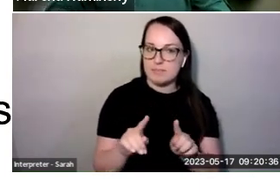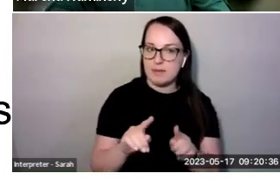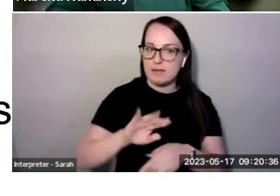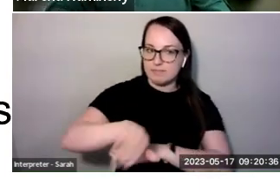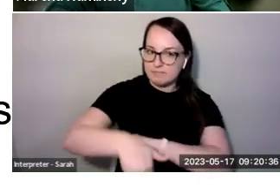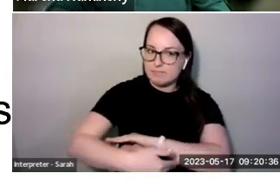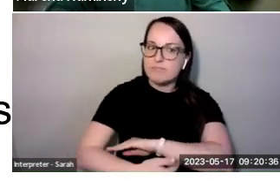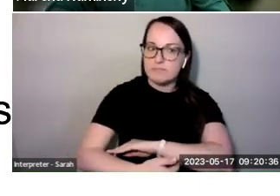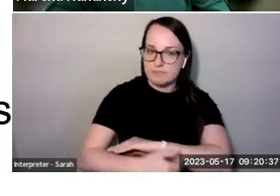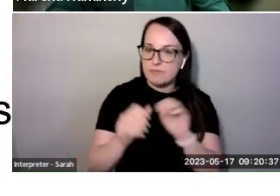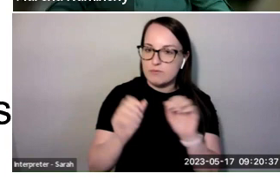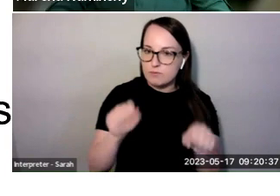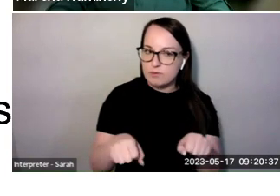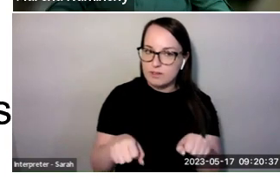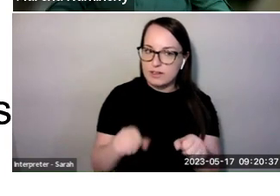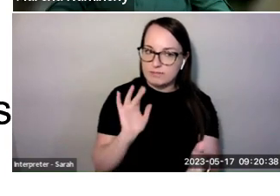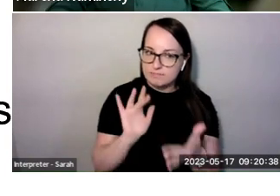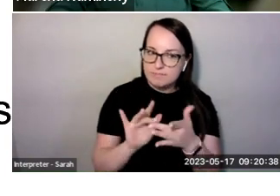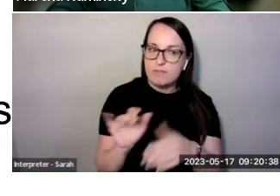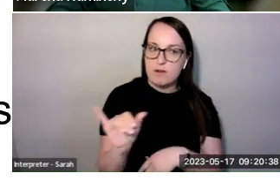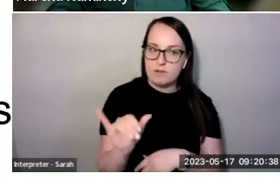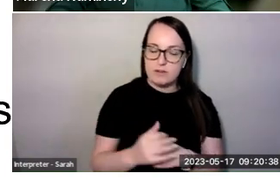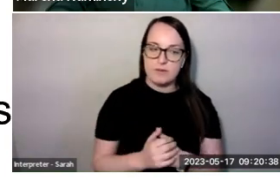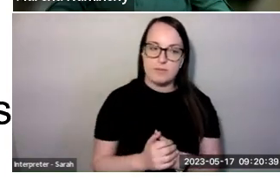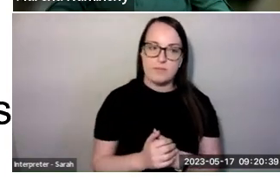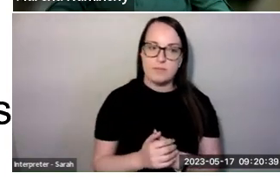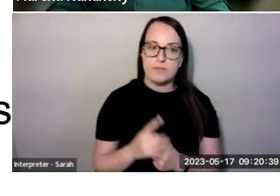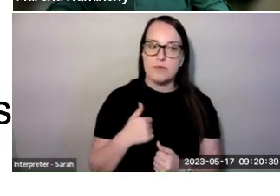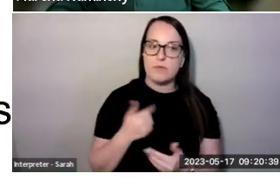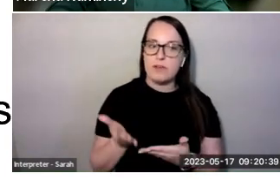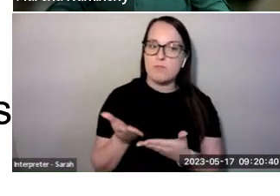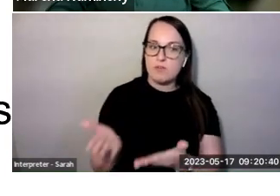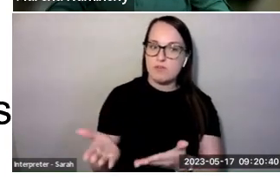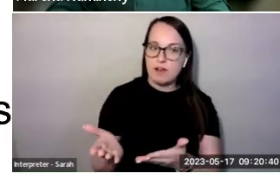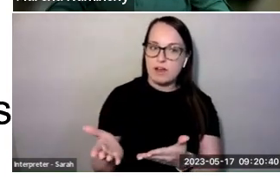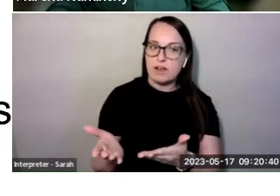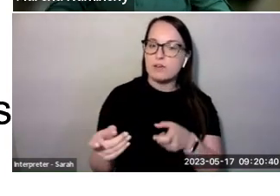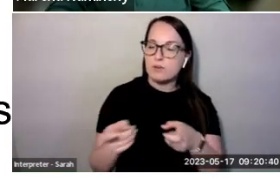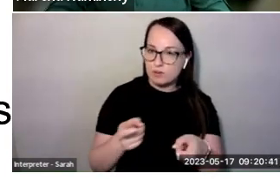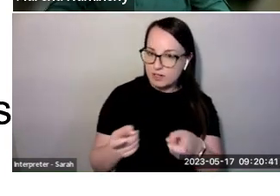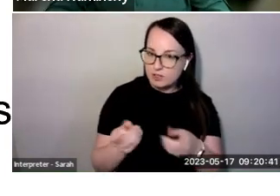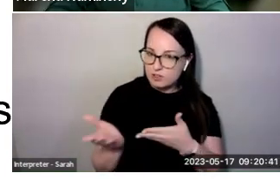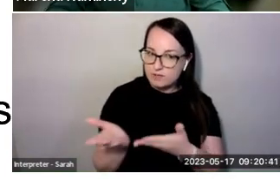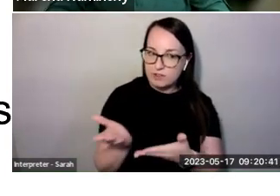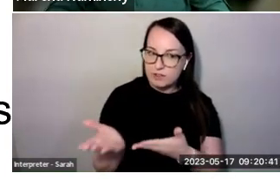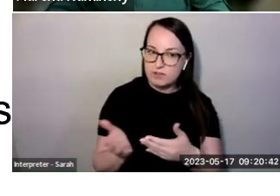We operate during business hours, but we have someone on call to meet customer needs.